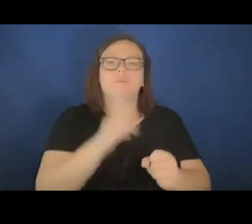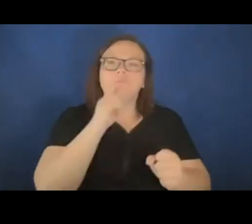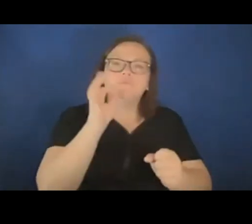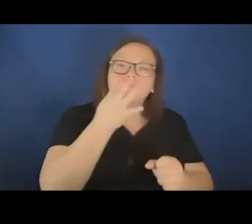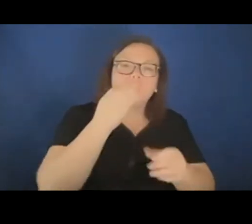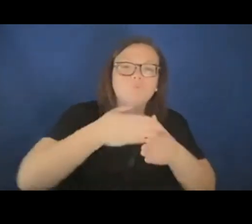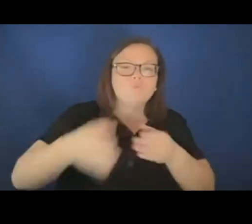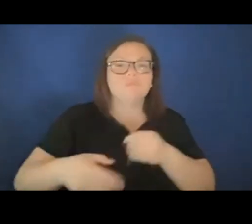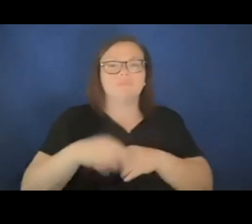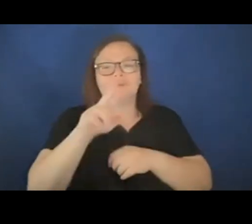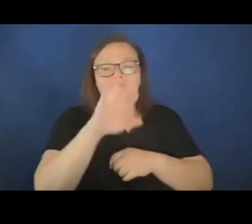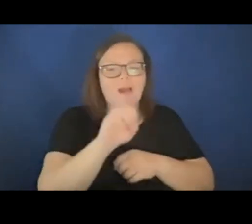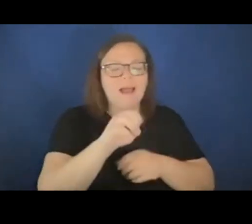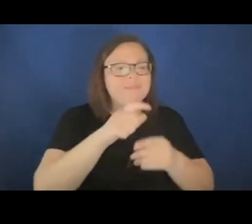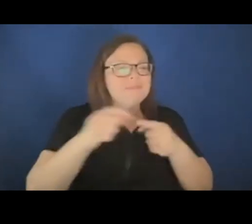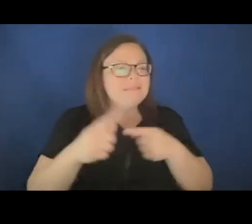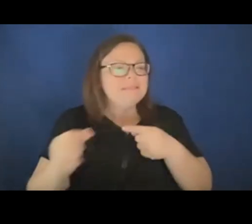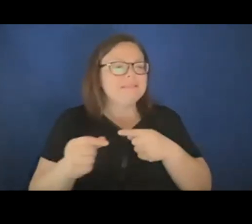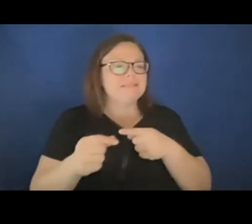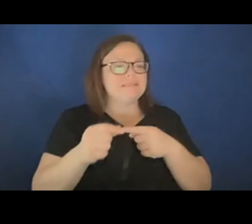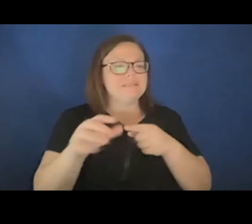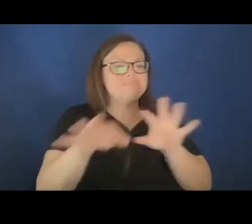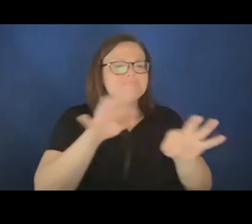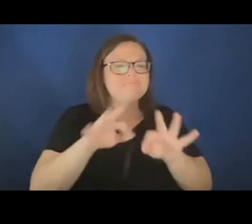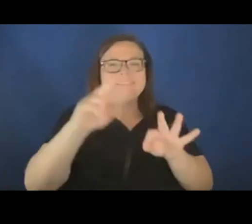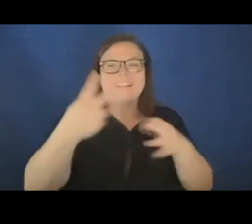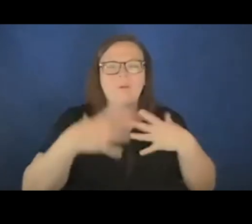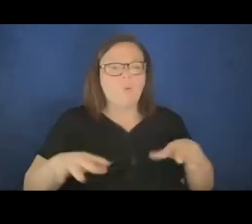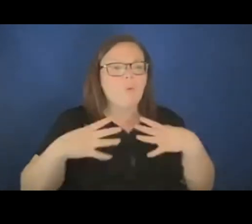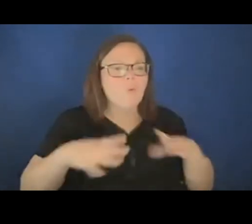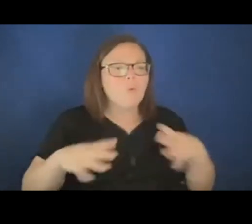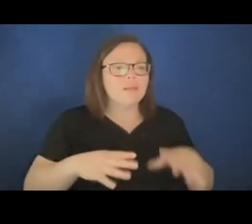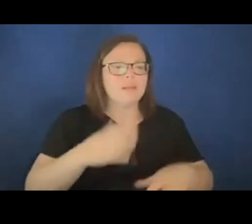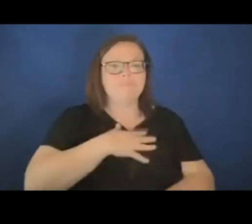and beans; carefully picked-over secondhand clothing; my mother’s feet, swollen from